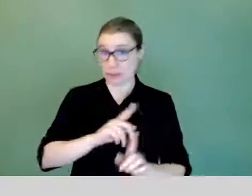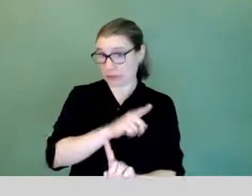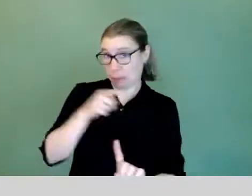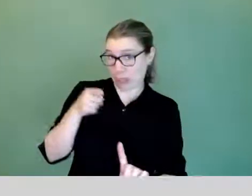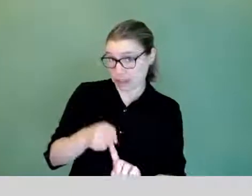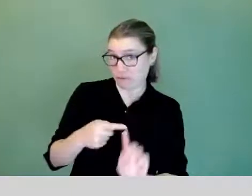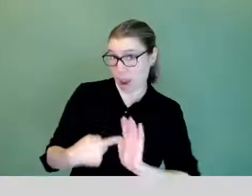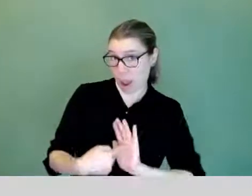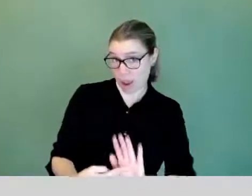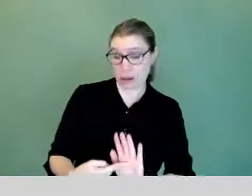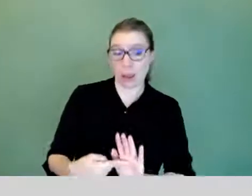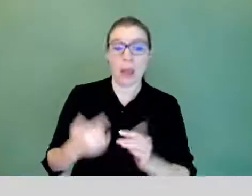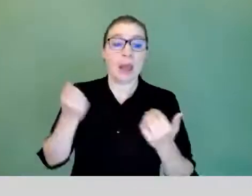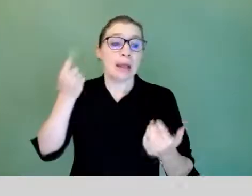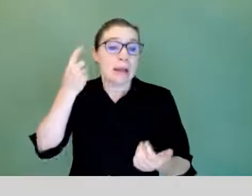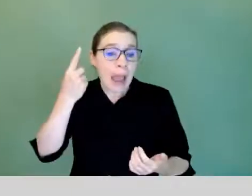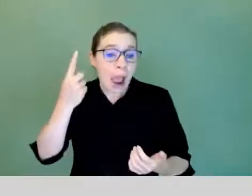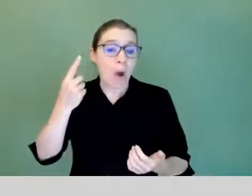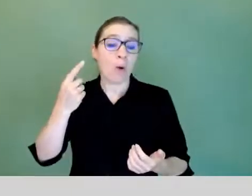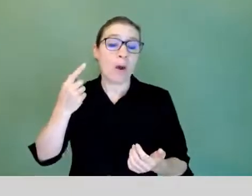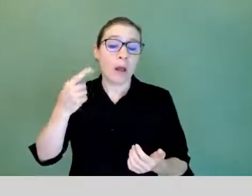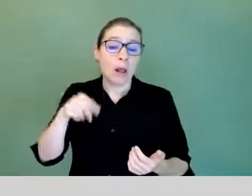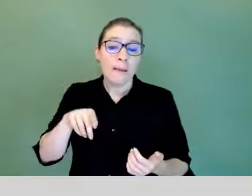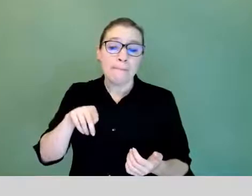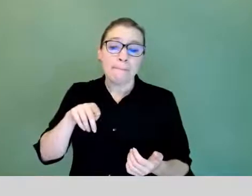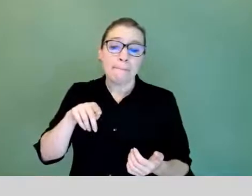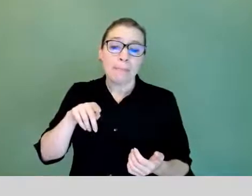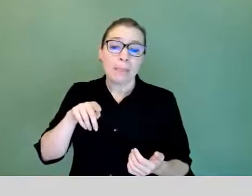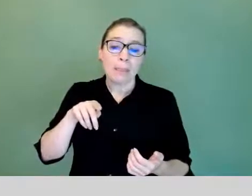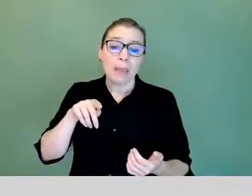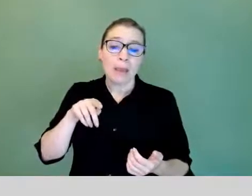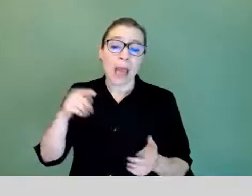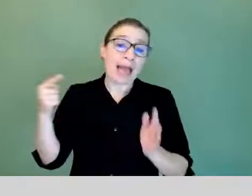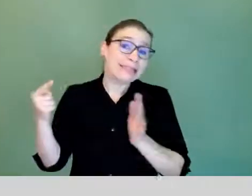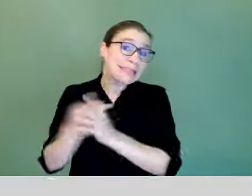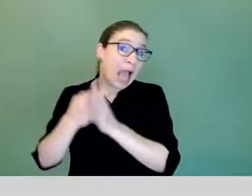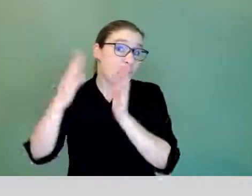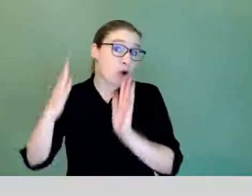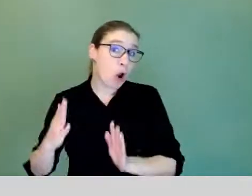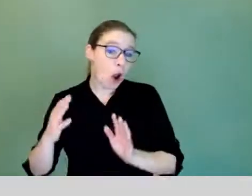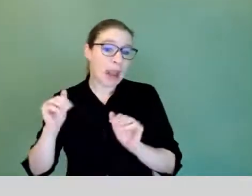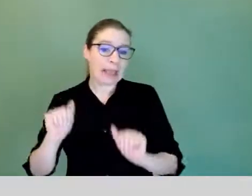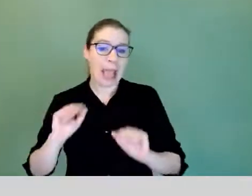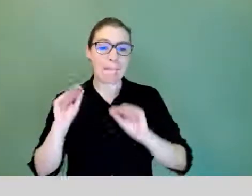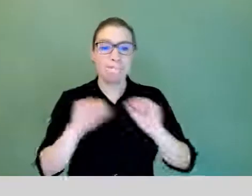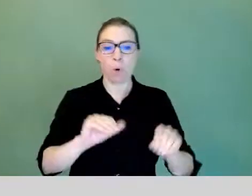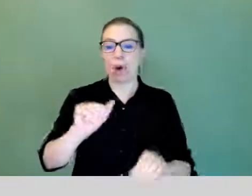Now after the ID parameter, you can or the attacker can put the attack vector.